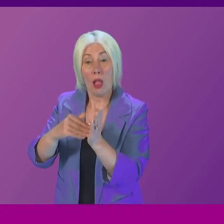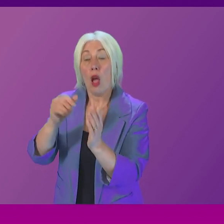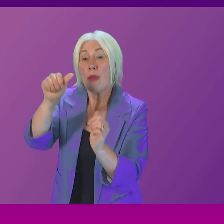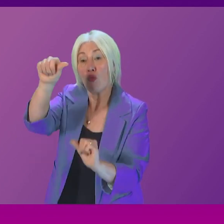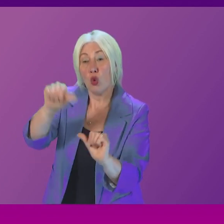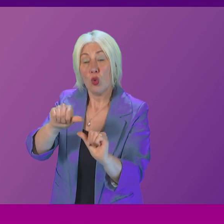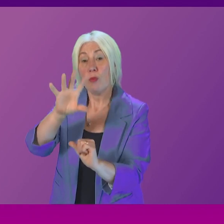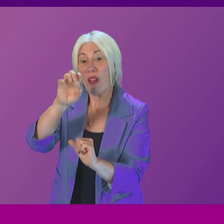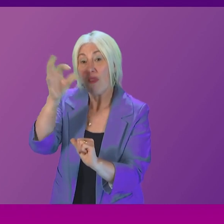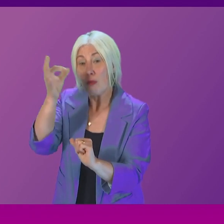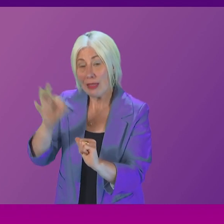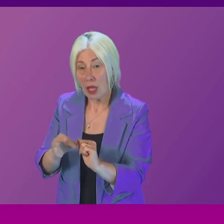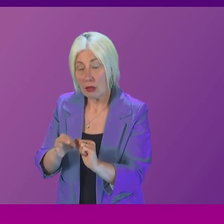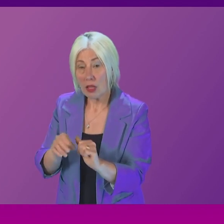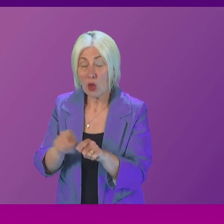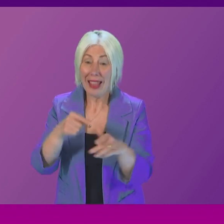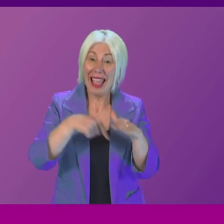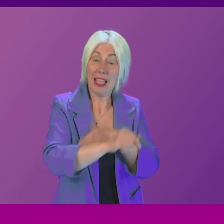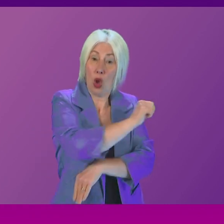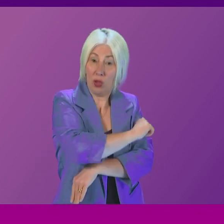If we look at in-patients, we see similar decreases.